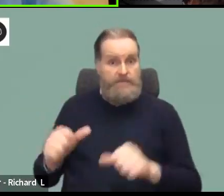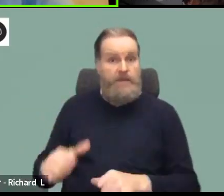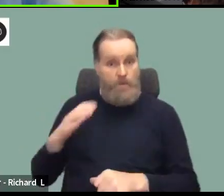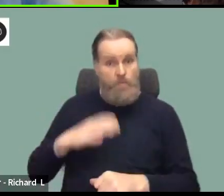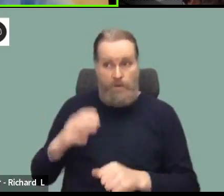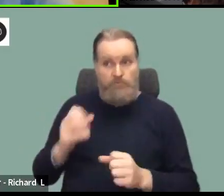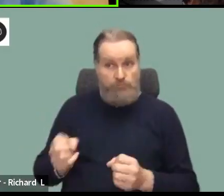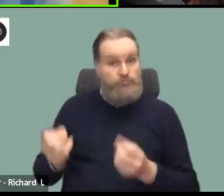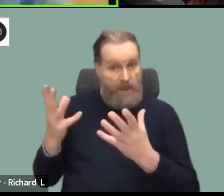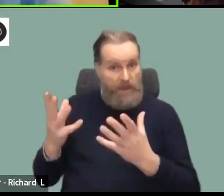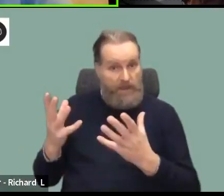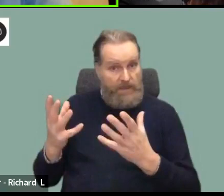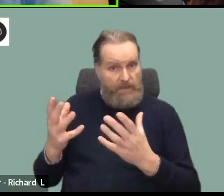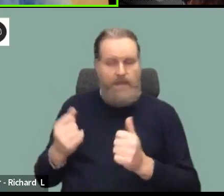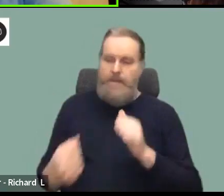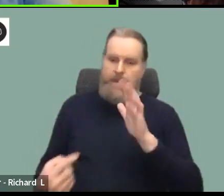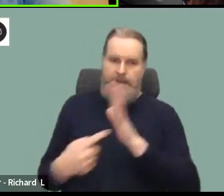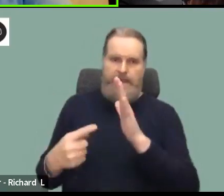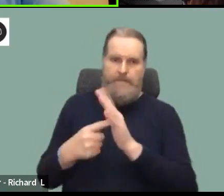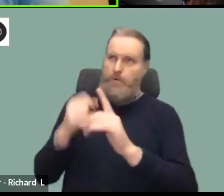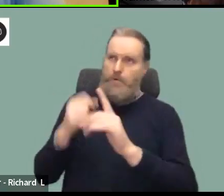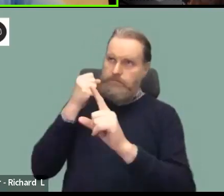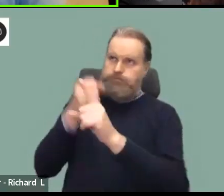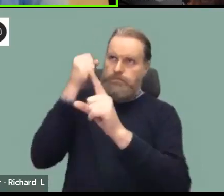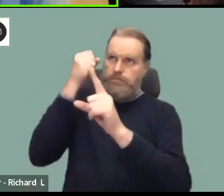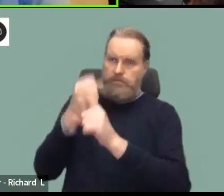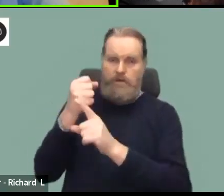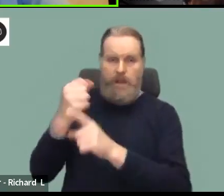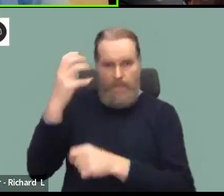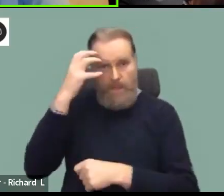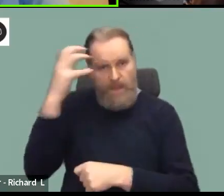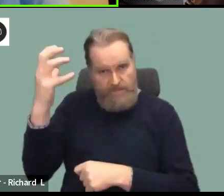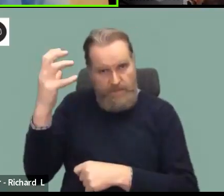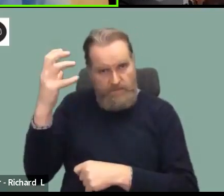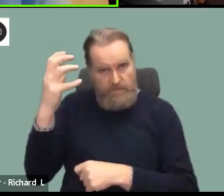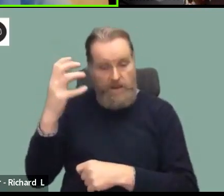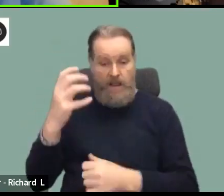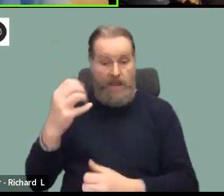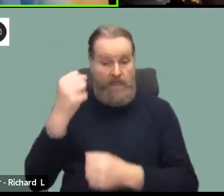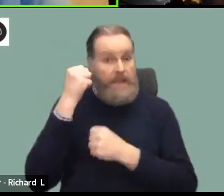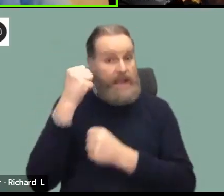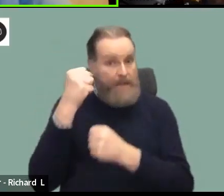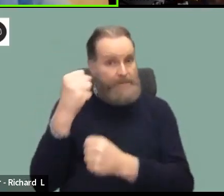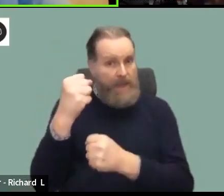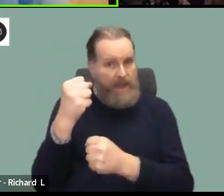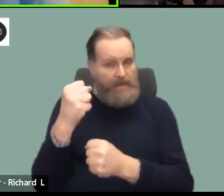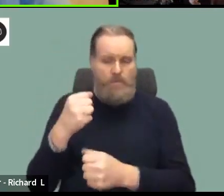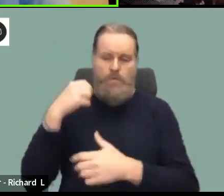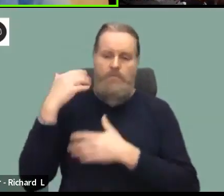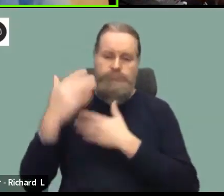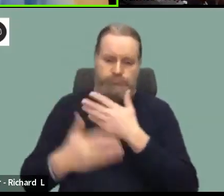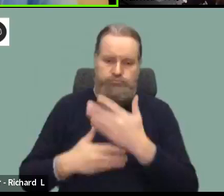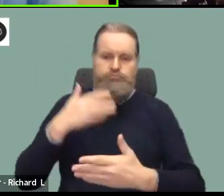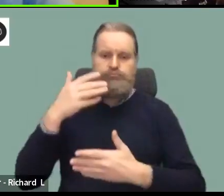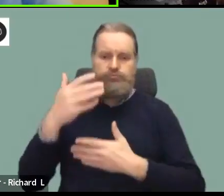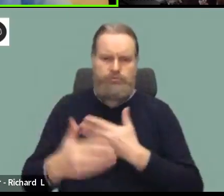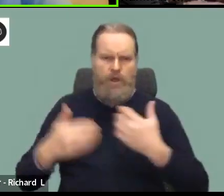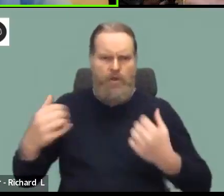because delivered a massive Yes vote because we think it is important signal for the the government to get that the campaign that's going to. start start off very off very strongly is going to grow up